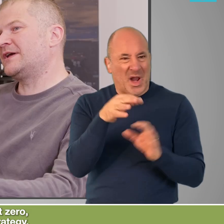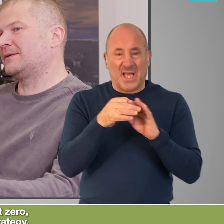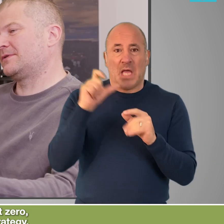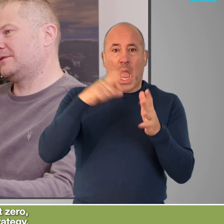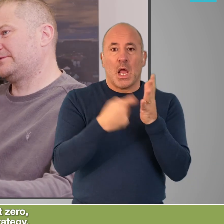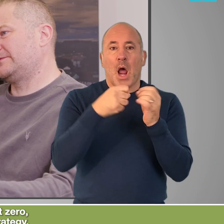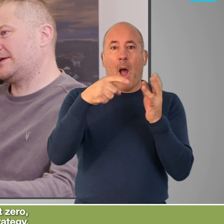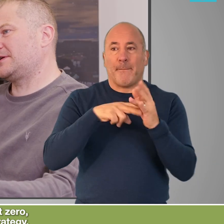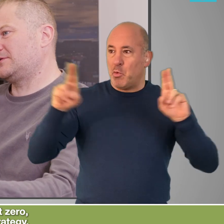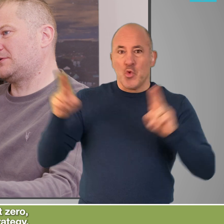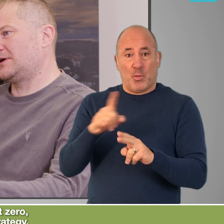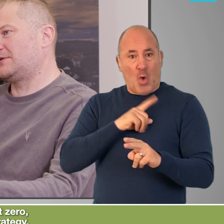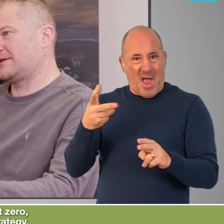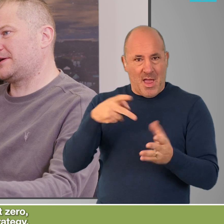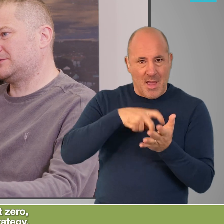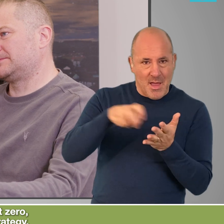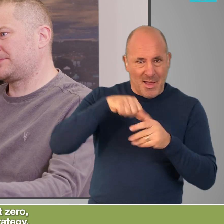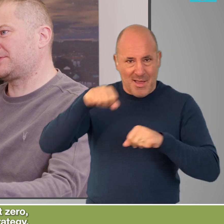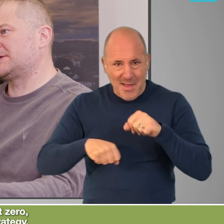elements of net zero, our net zero strategy,